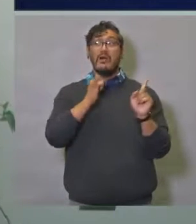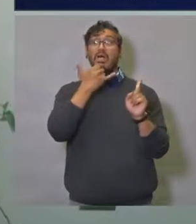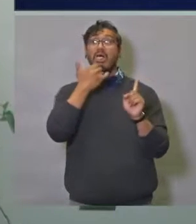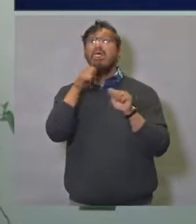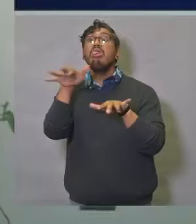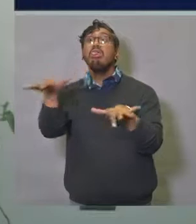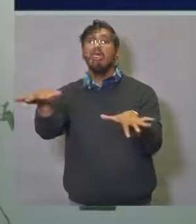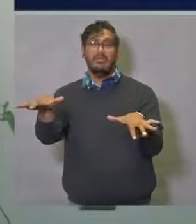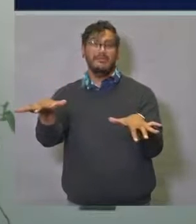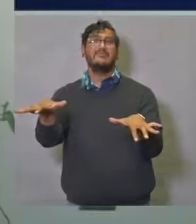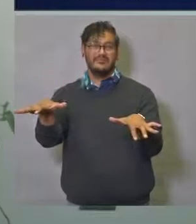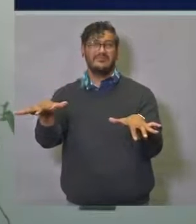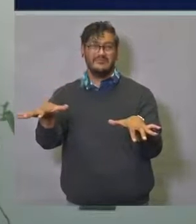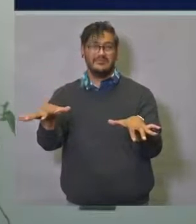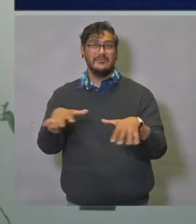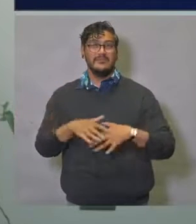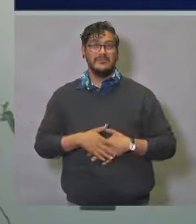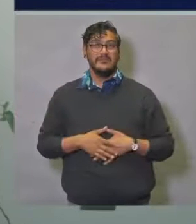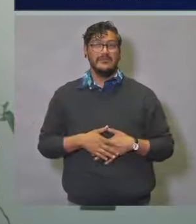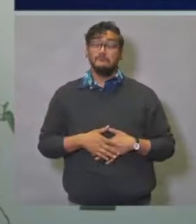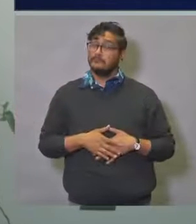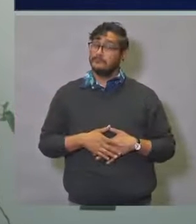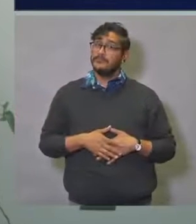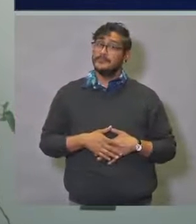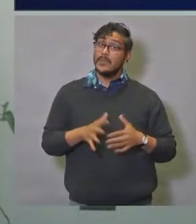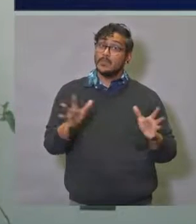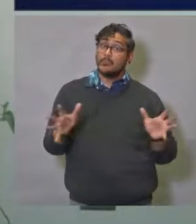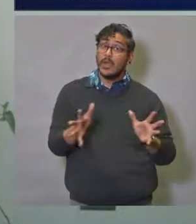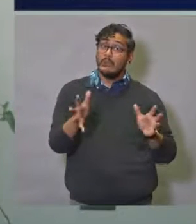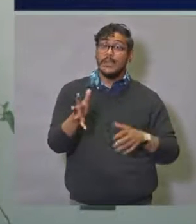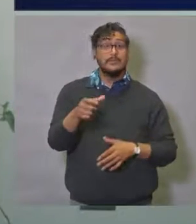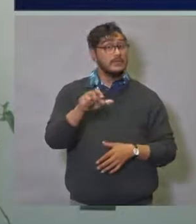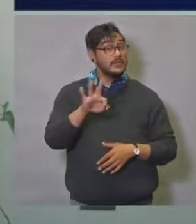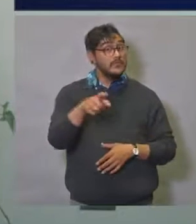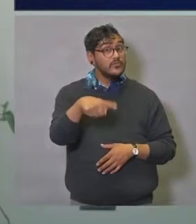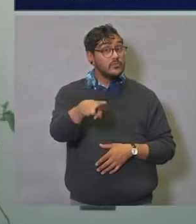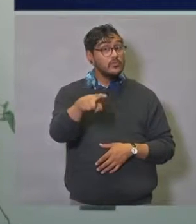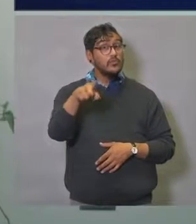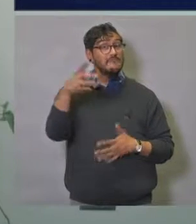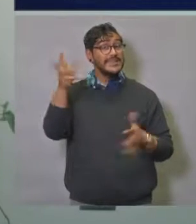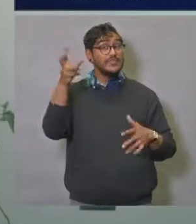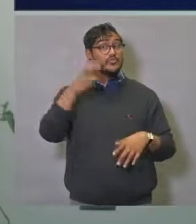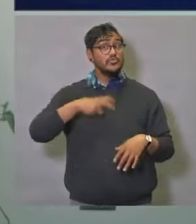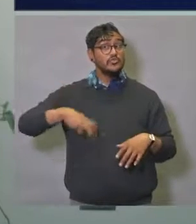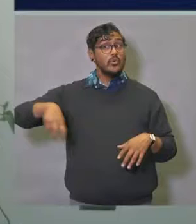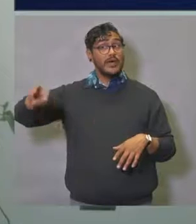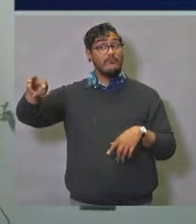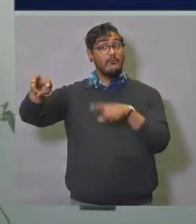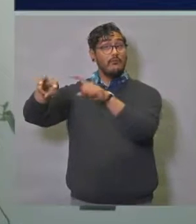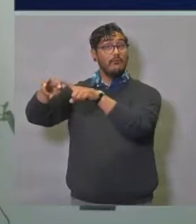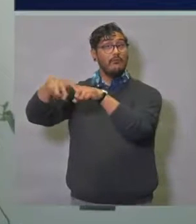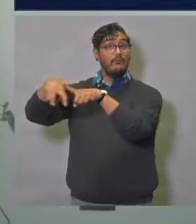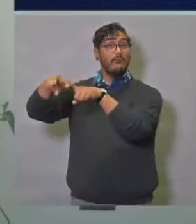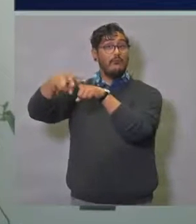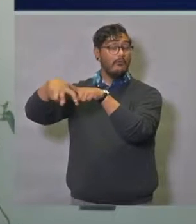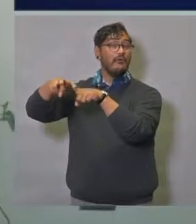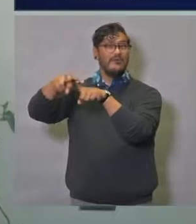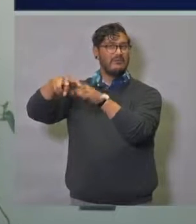THE VIRUS FROM TRAVELERS.